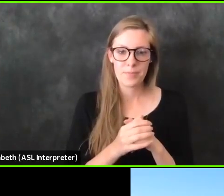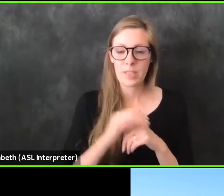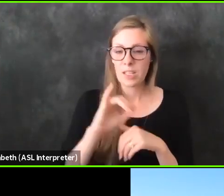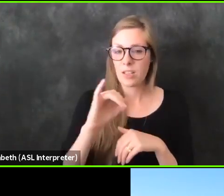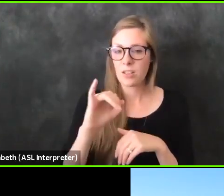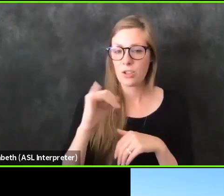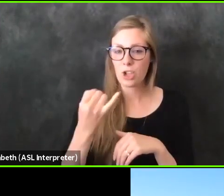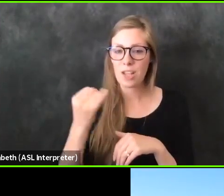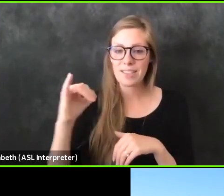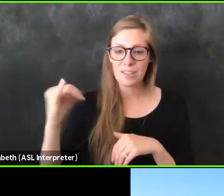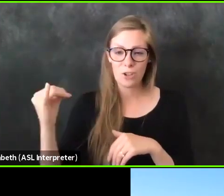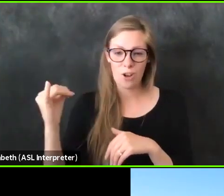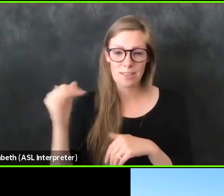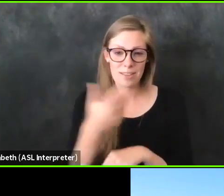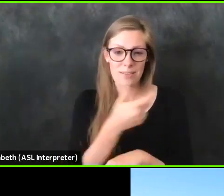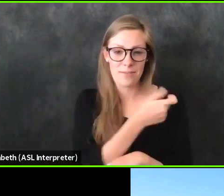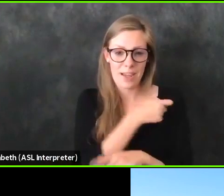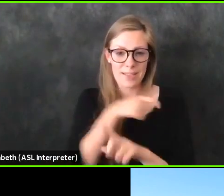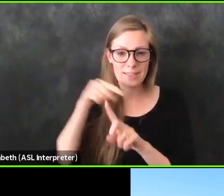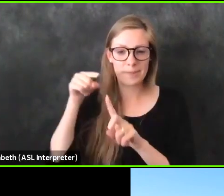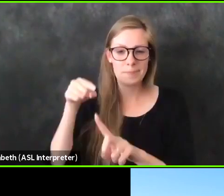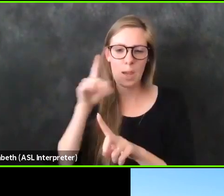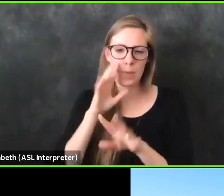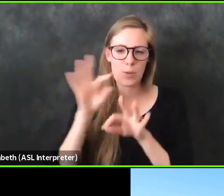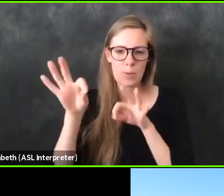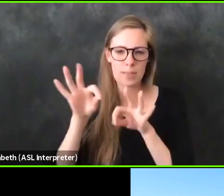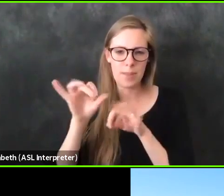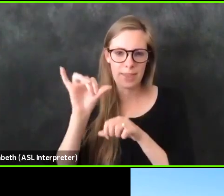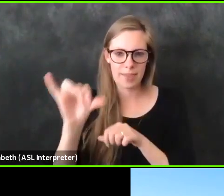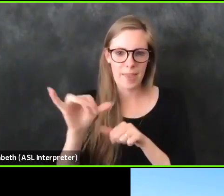Johnson and Johnson vaccine that we're expecting to get.